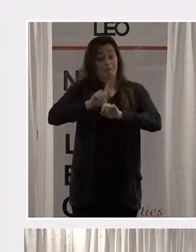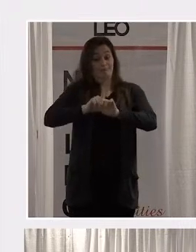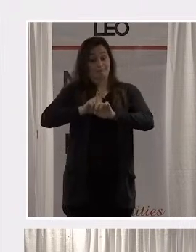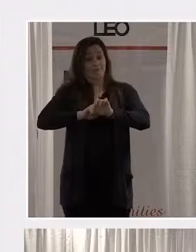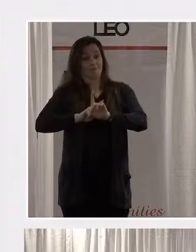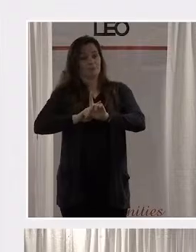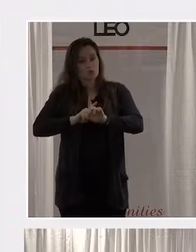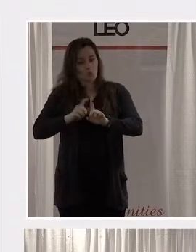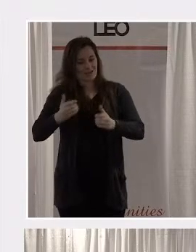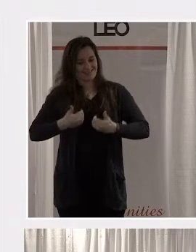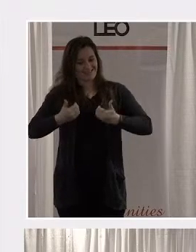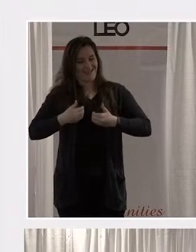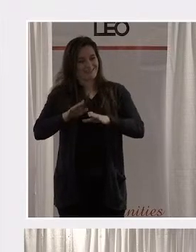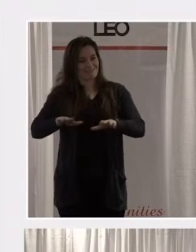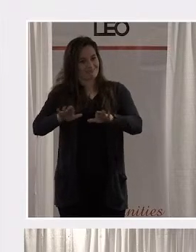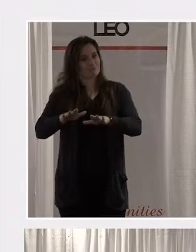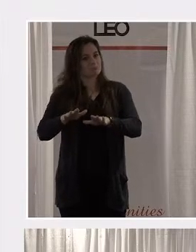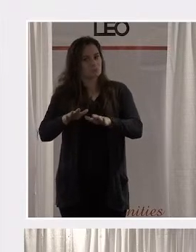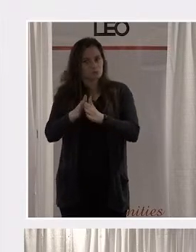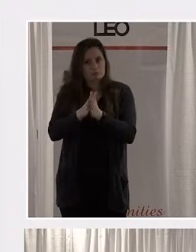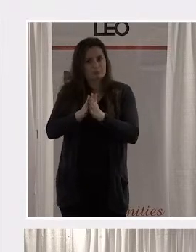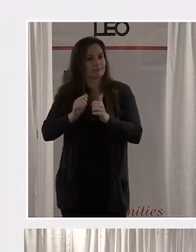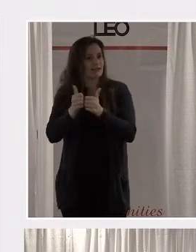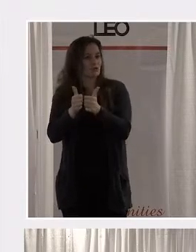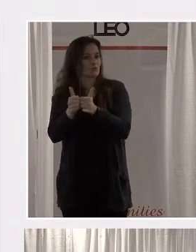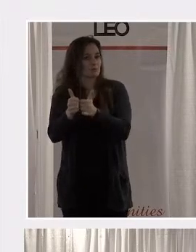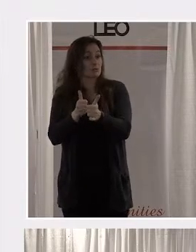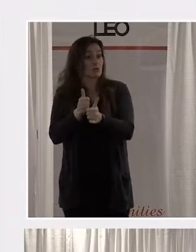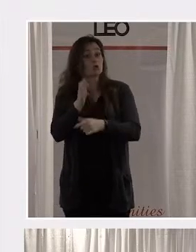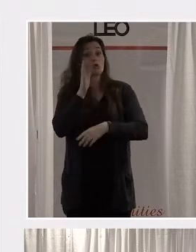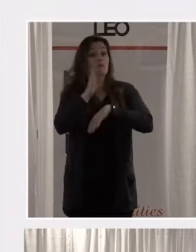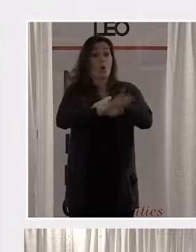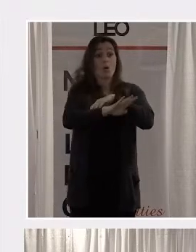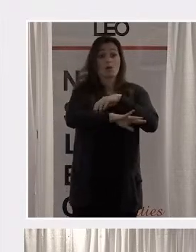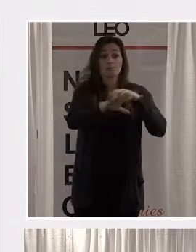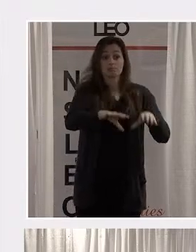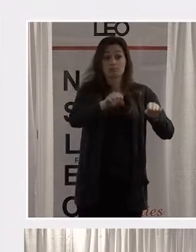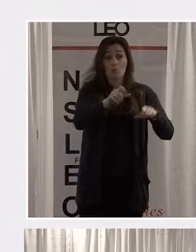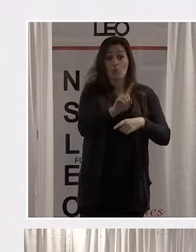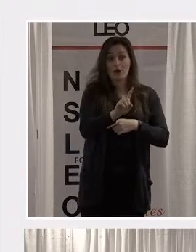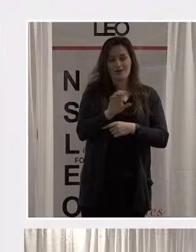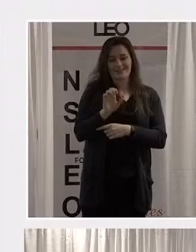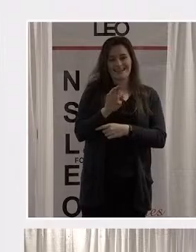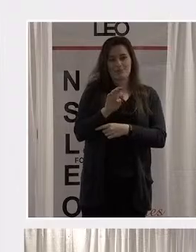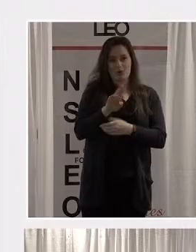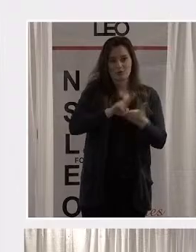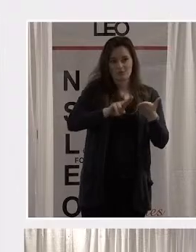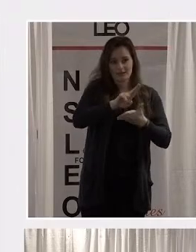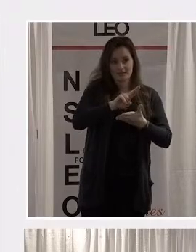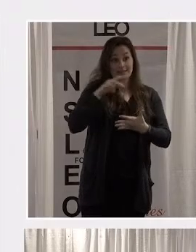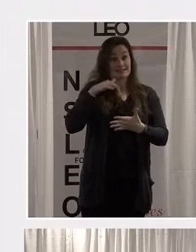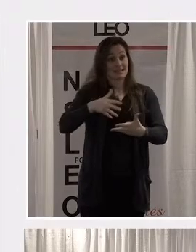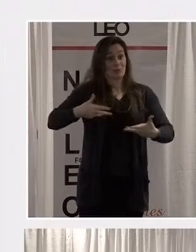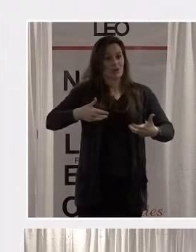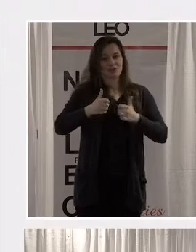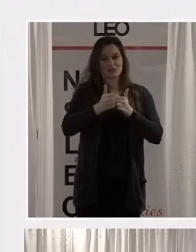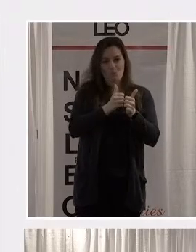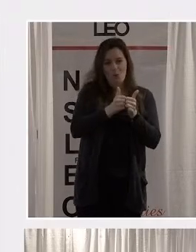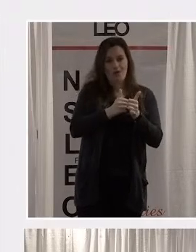THIS FALL SHE WILL BE ATTENDING CAPE BRETON UNIVERSITY TO STUDY SPORT AND PHYSICAL ACTIVITY LEADERSHIP.